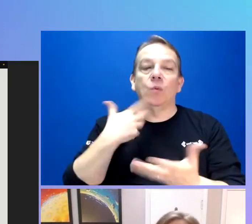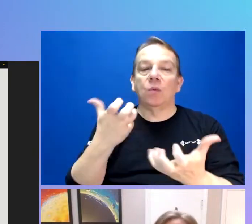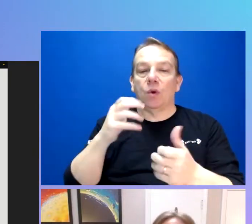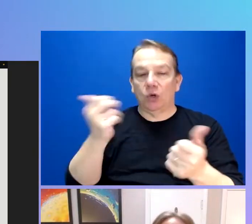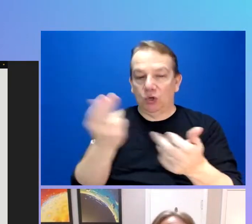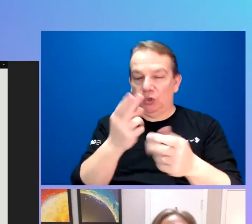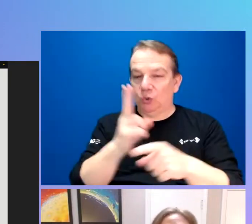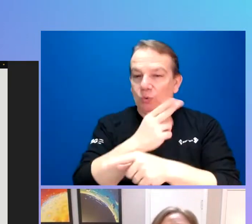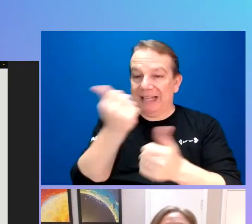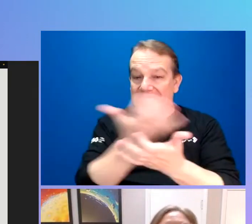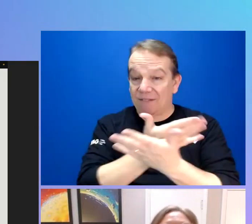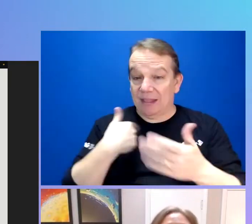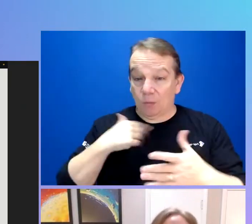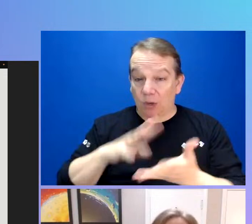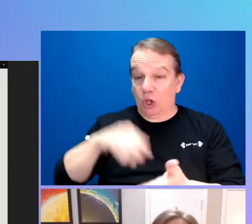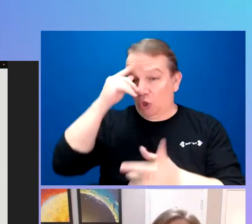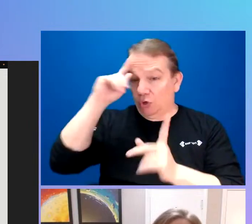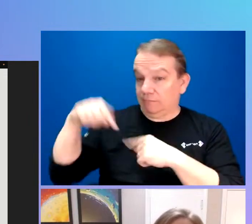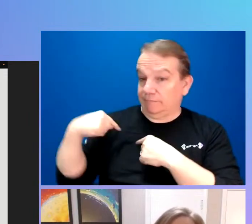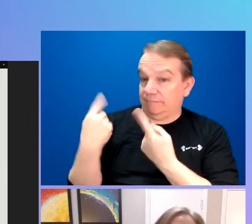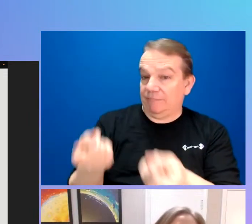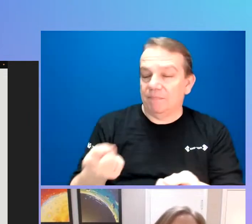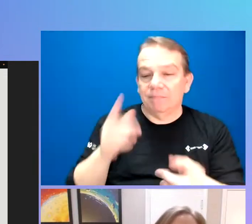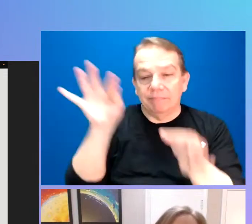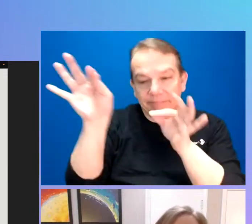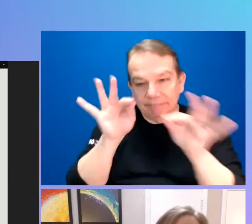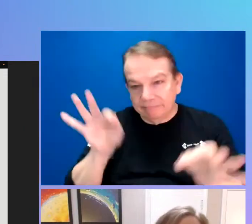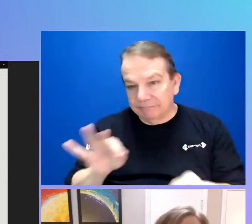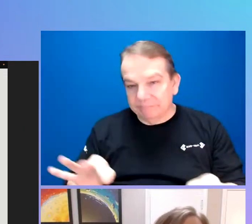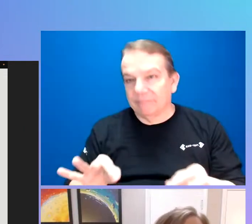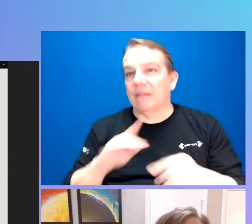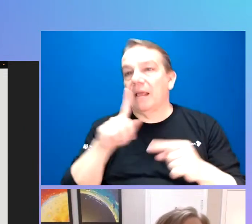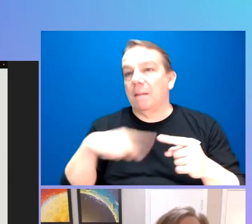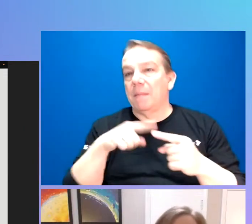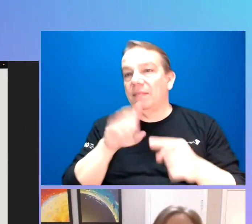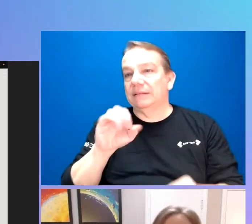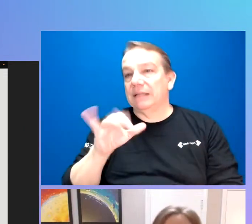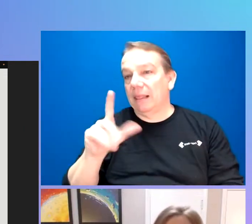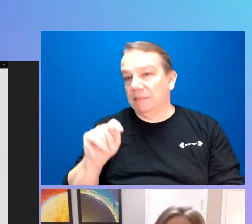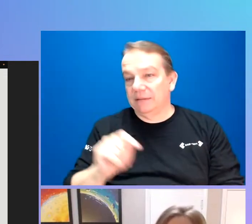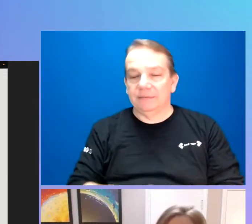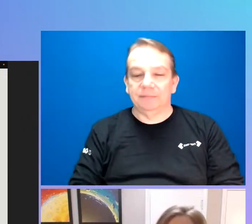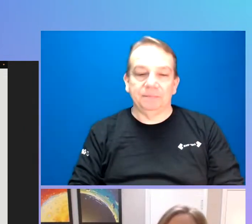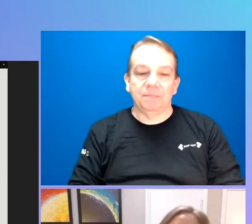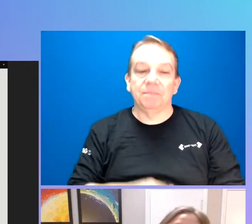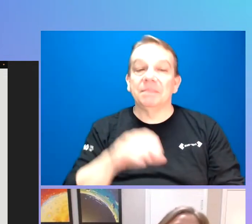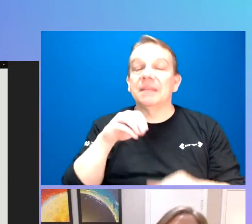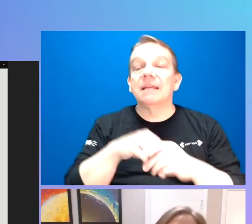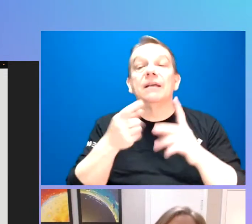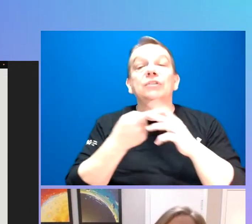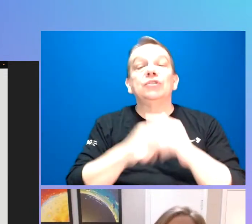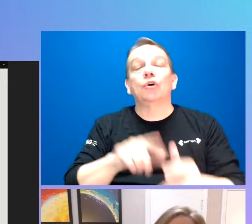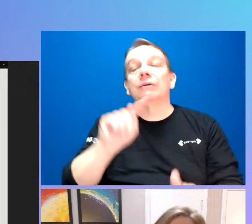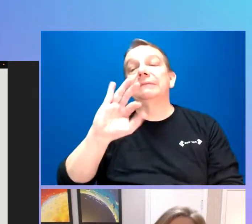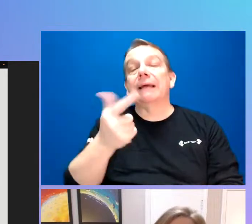learned to figure out as much as we can about this element. So in